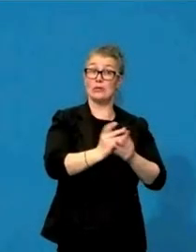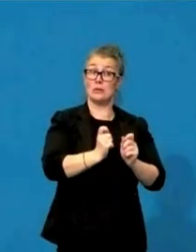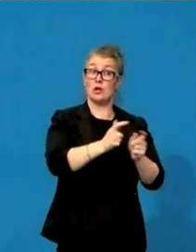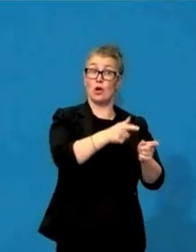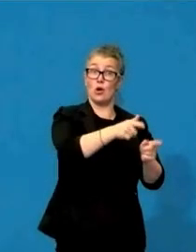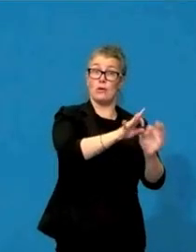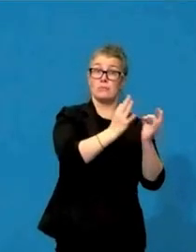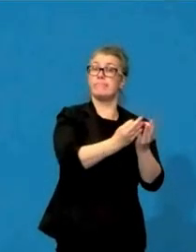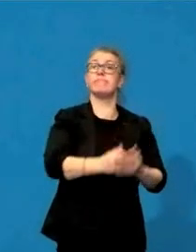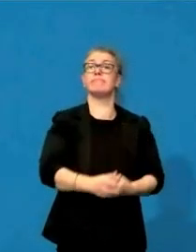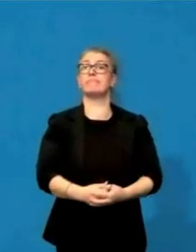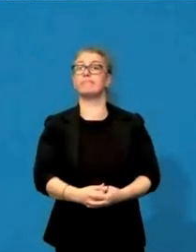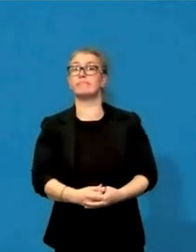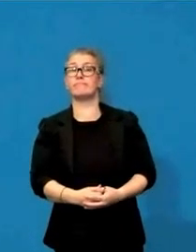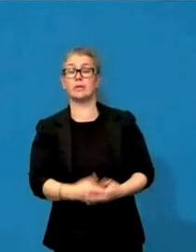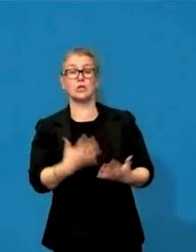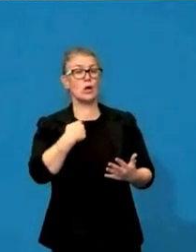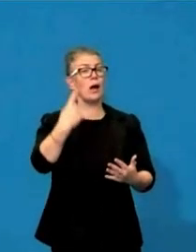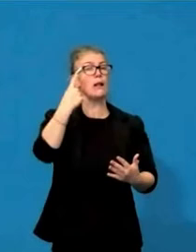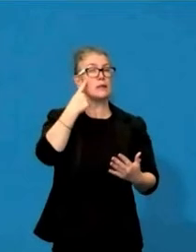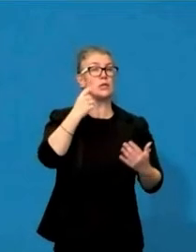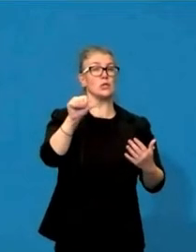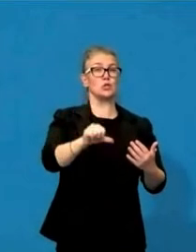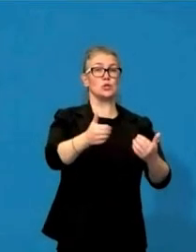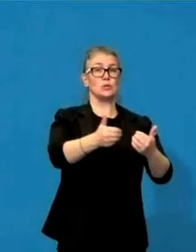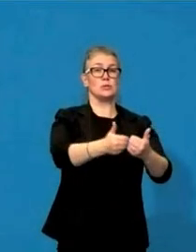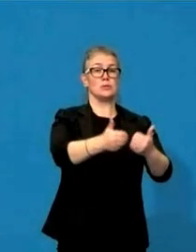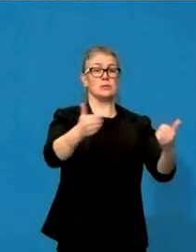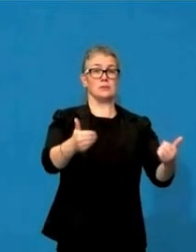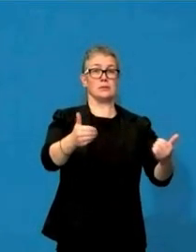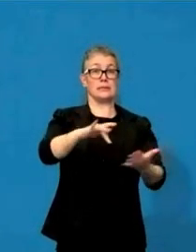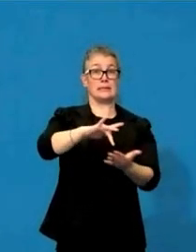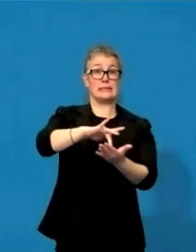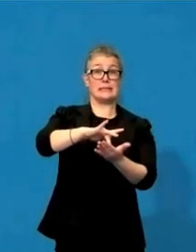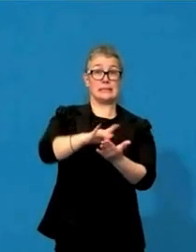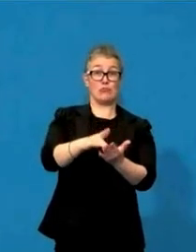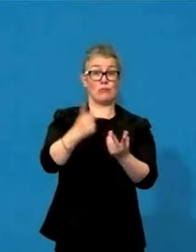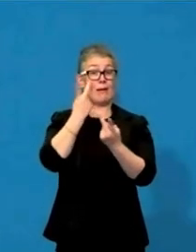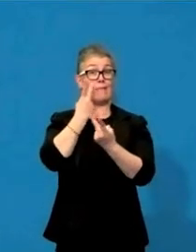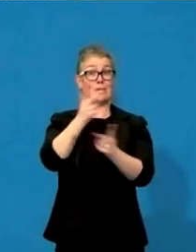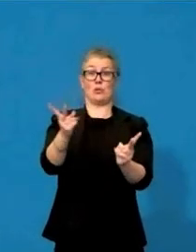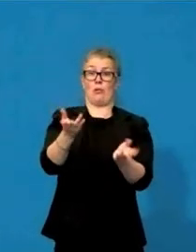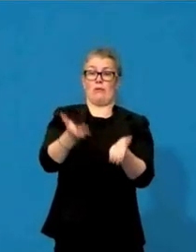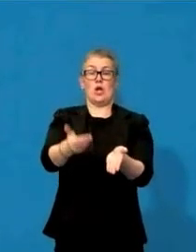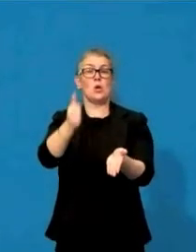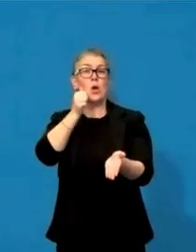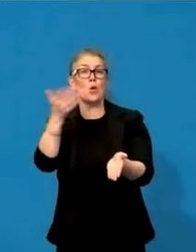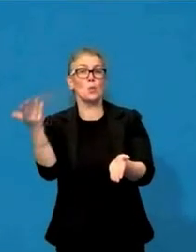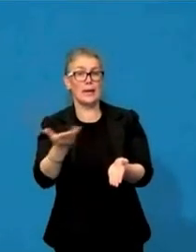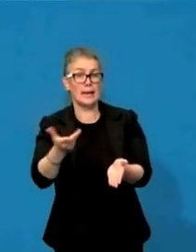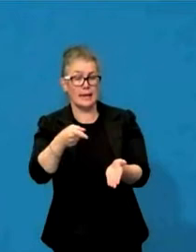So, therefore, I believe that it should be central, visual, people can see what it is.